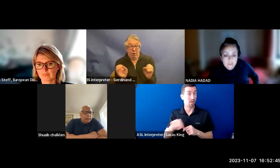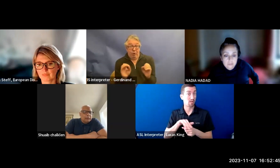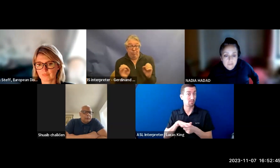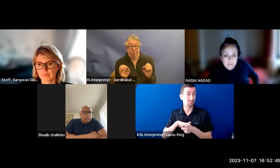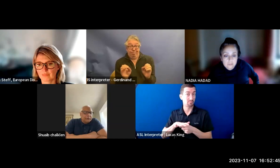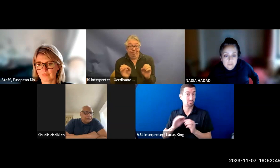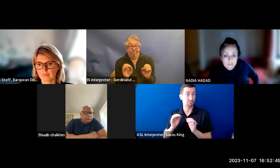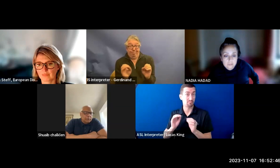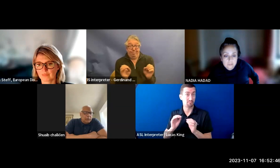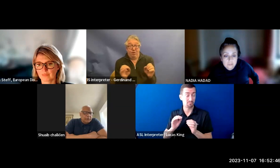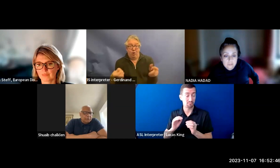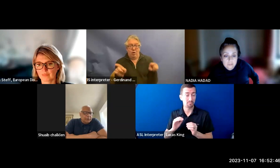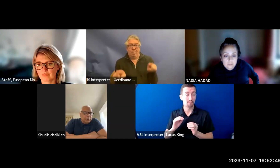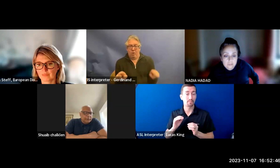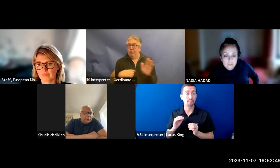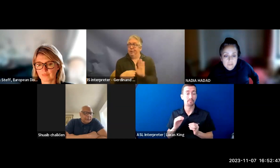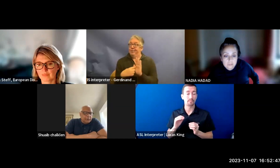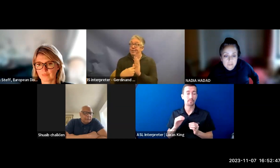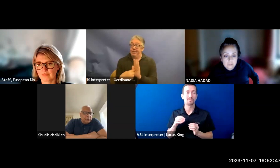And that was our experience as well.